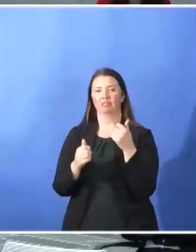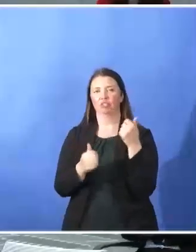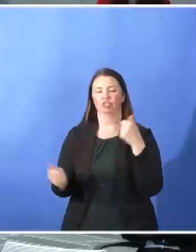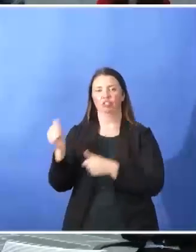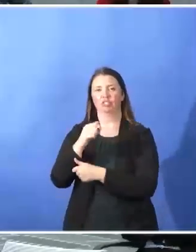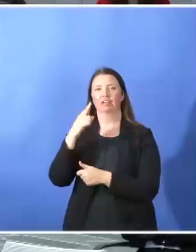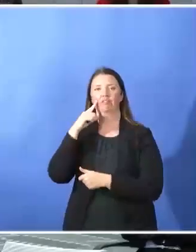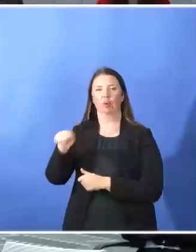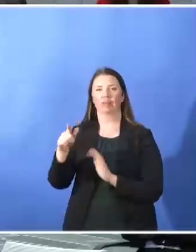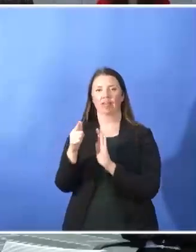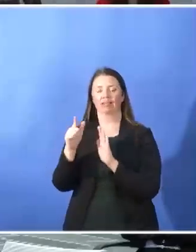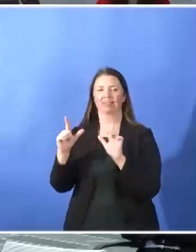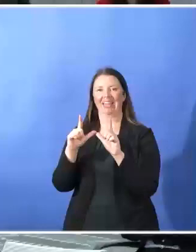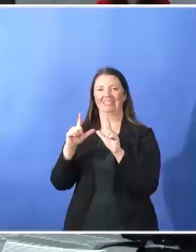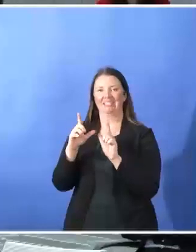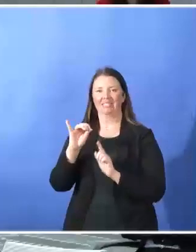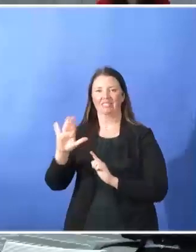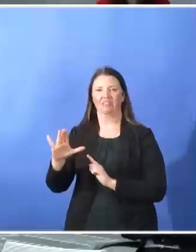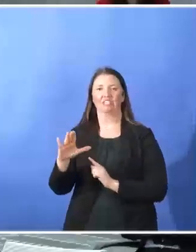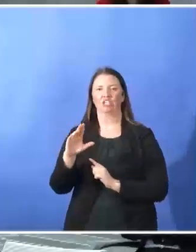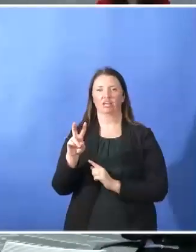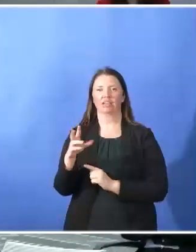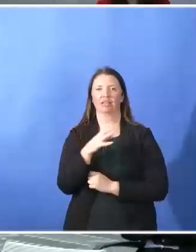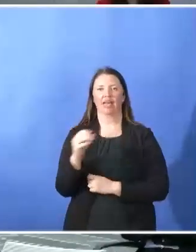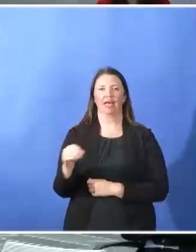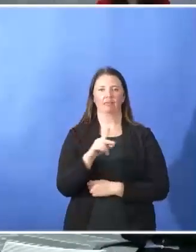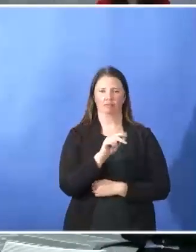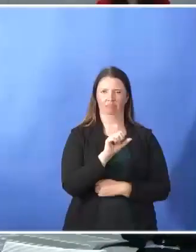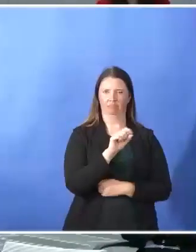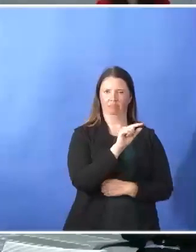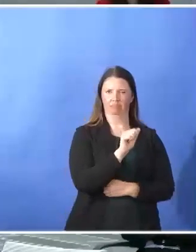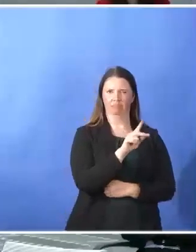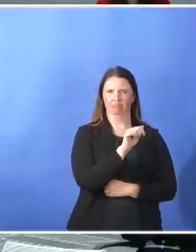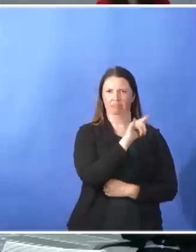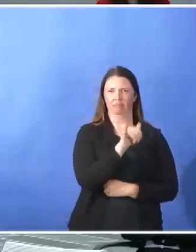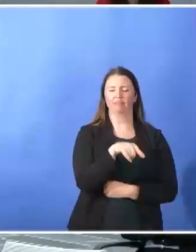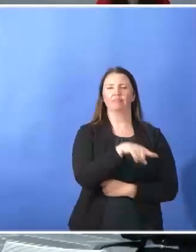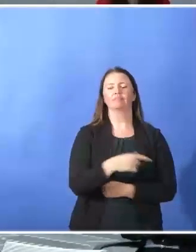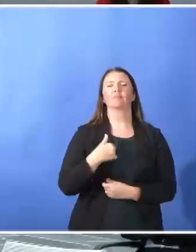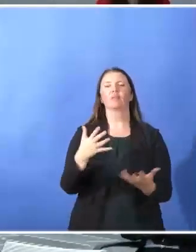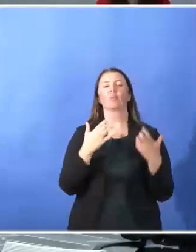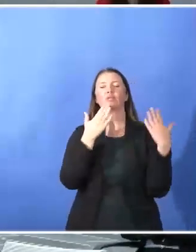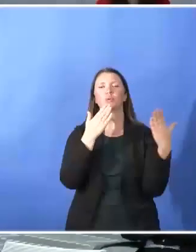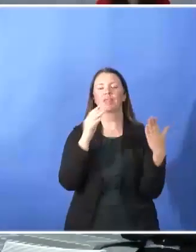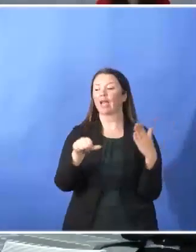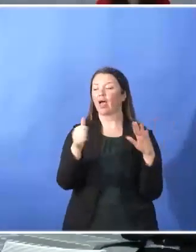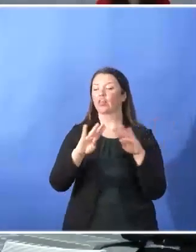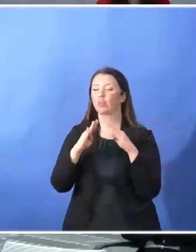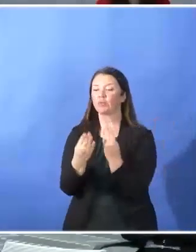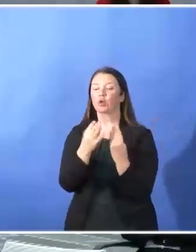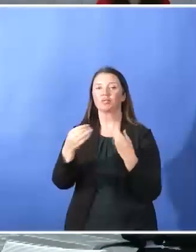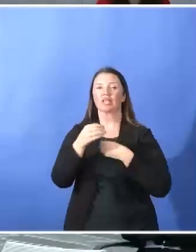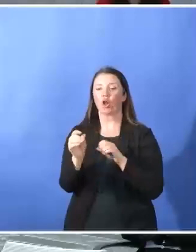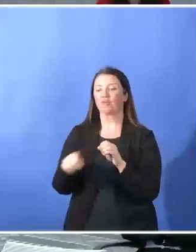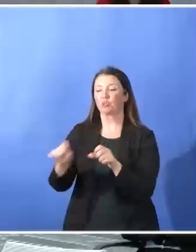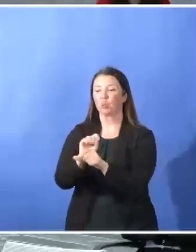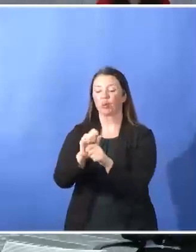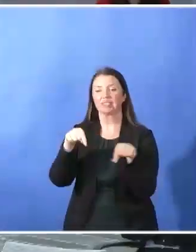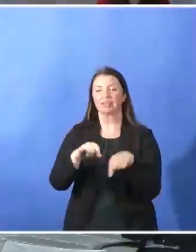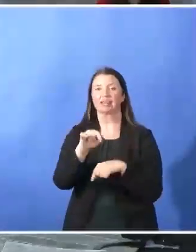I WOULD LIKE TO THANK THE OTHER OFFICES THAT CONTRIBUTED.